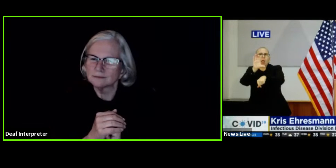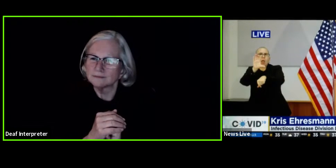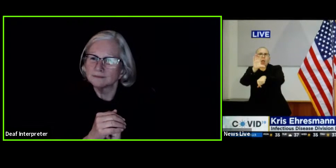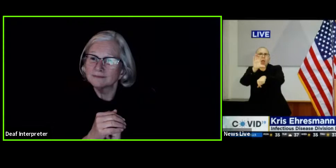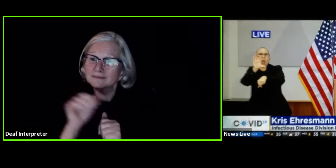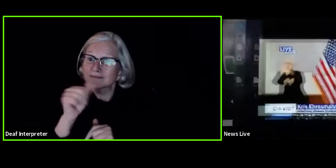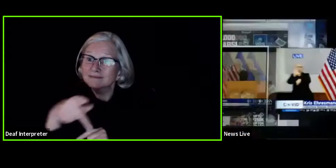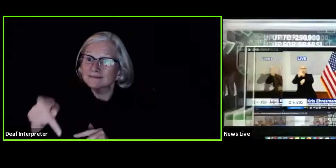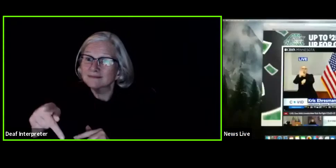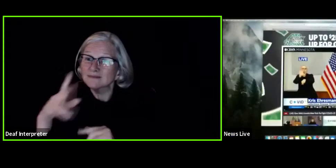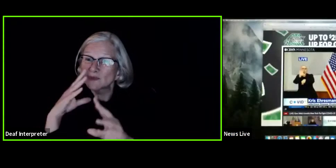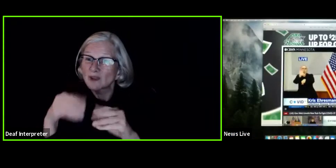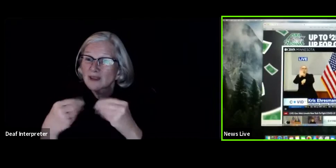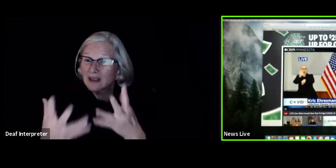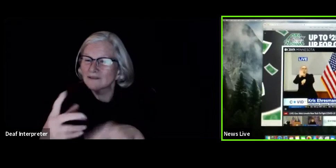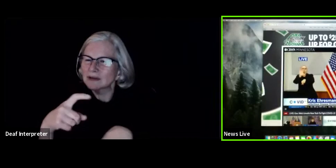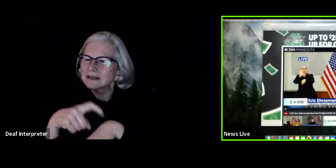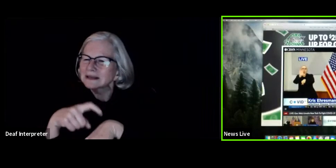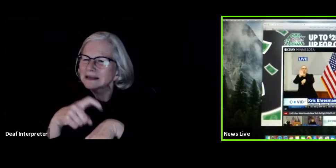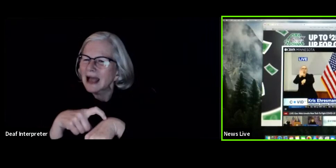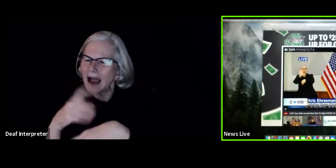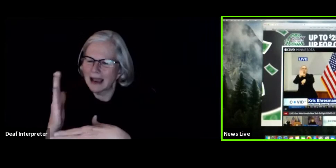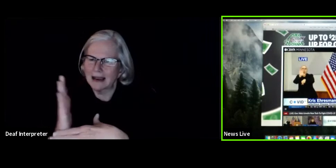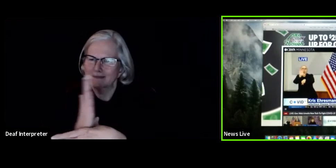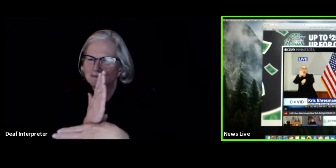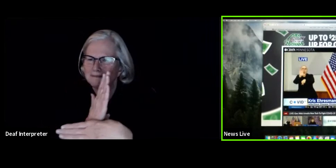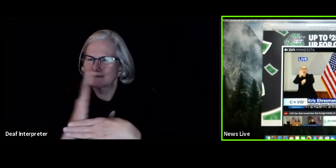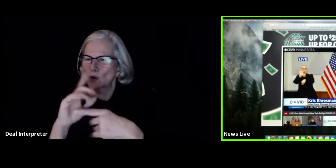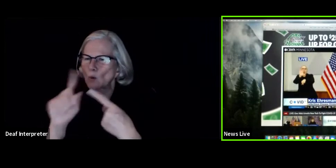EXPOSURE LIKELY HAPPENED, AND YOU CAN ALSO TALK TO YOUR